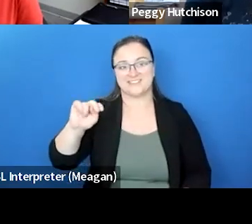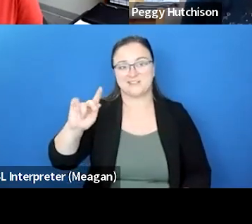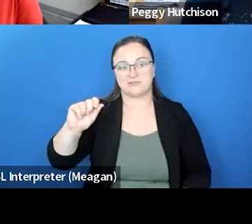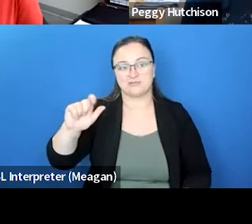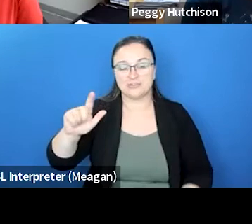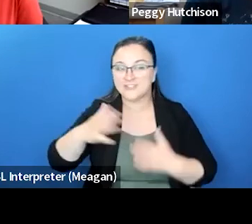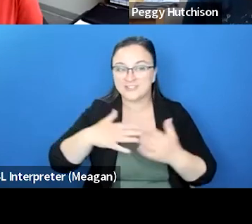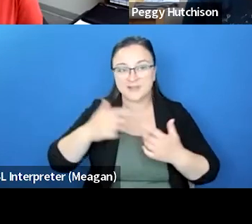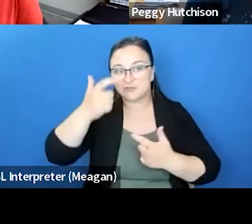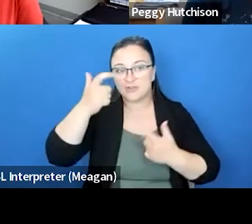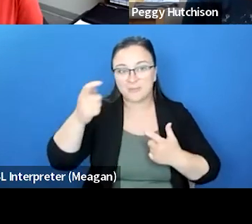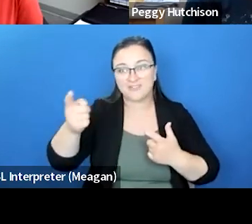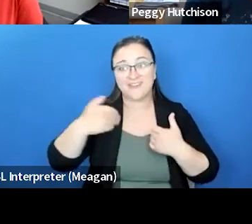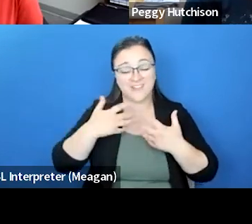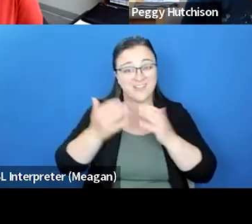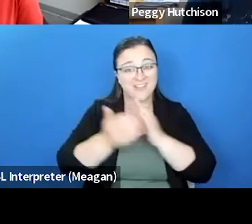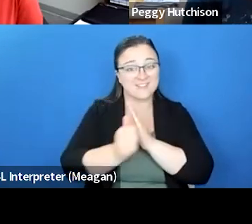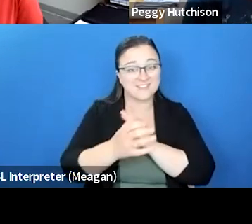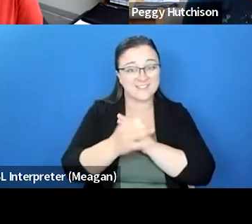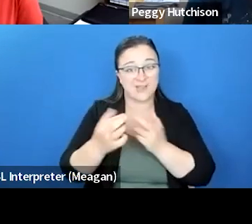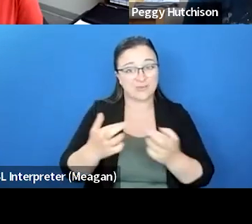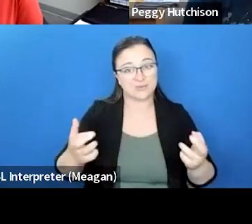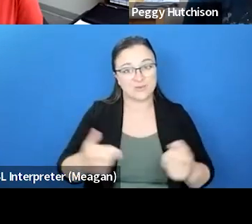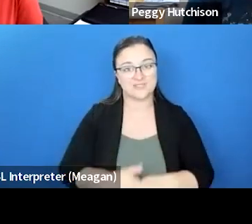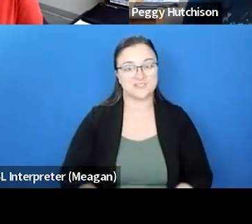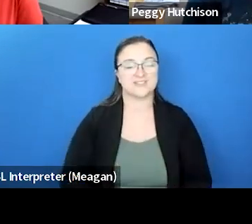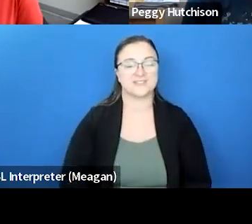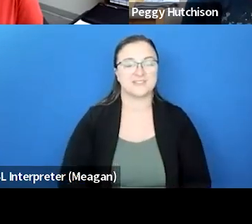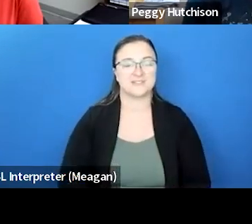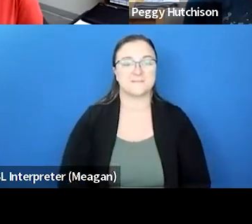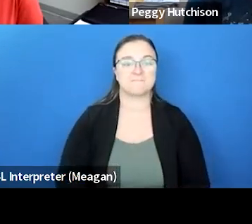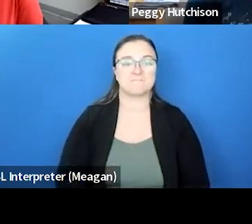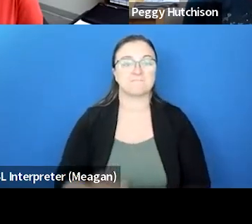they've got a lot of skills and they have a lot of resources and we're partnering with them,